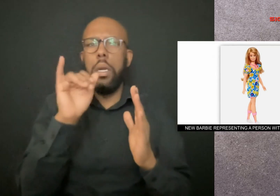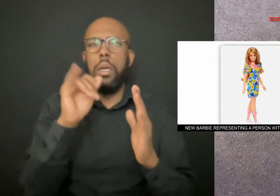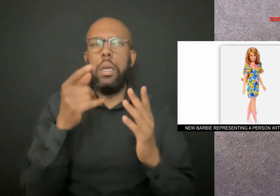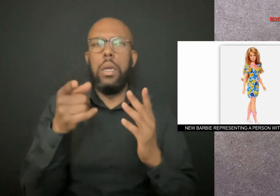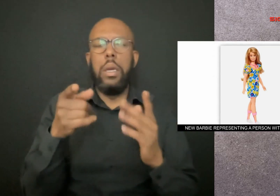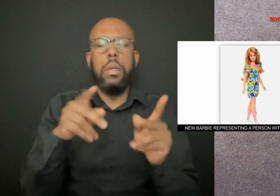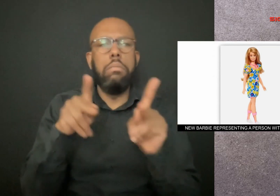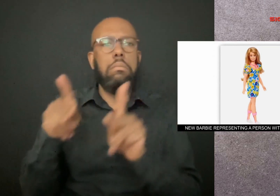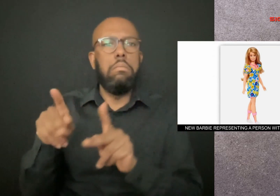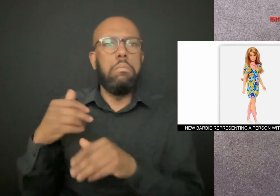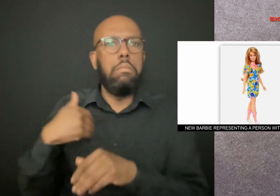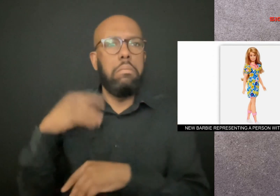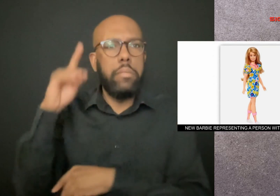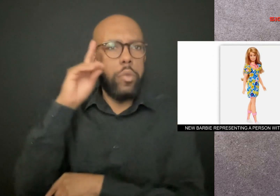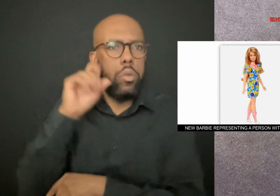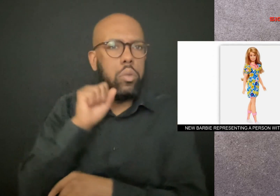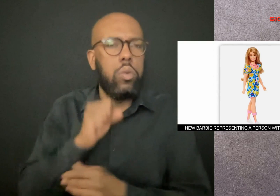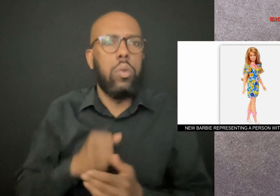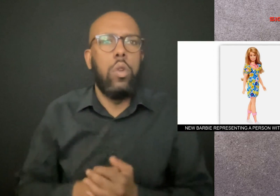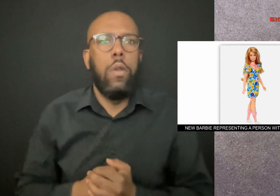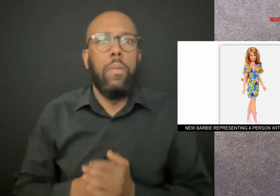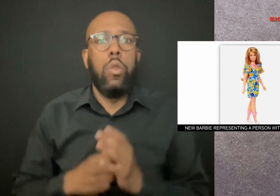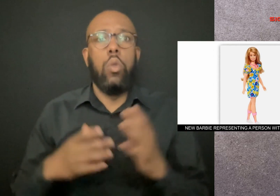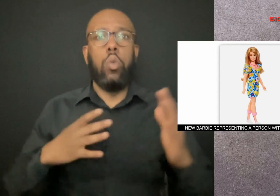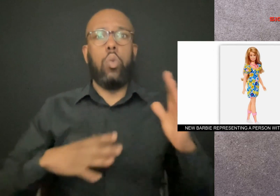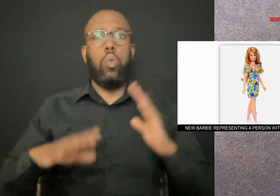Mattel says the palms include a single line which